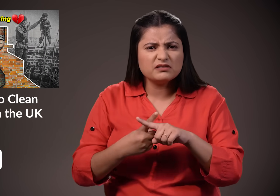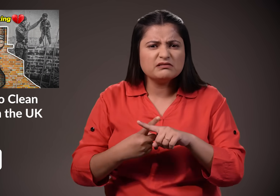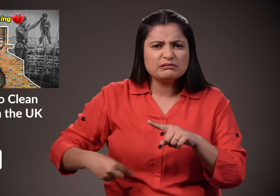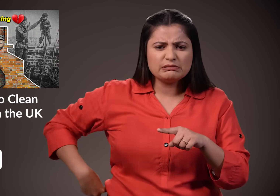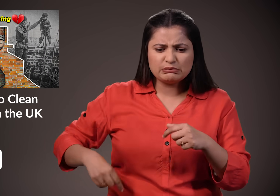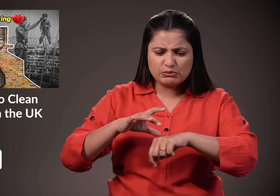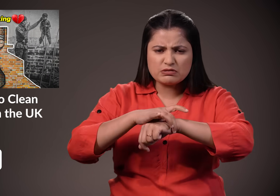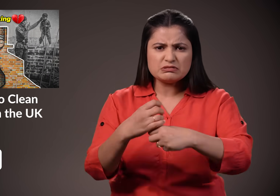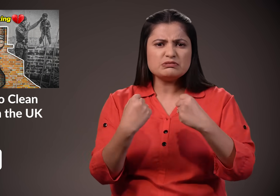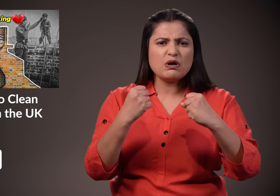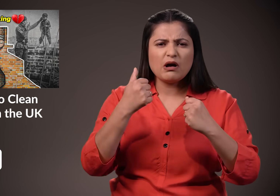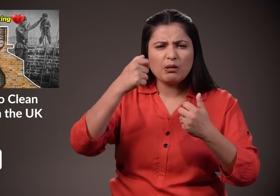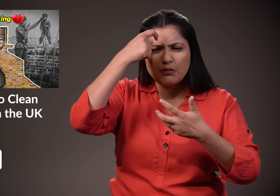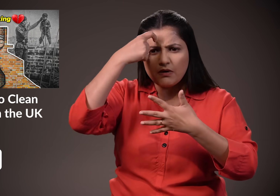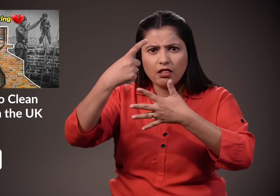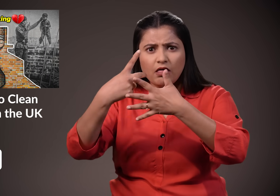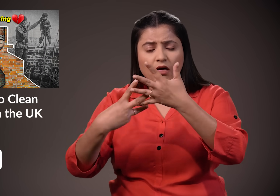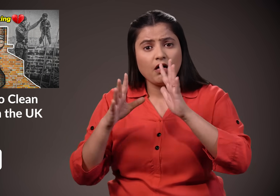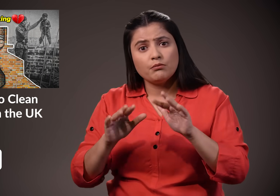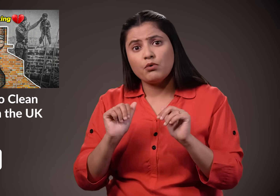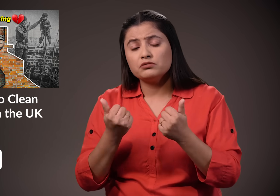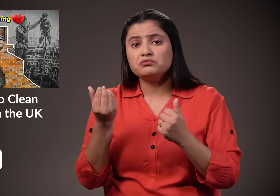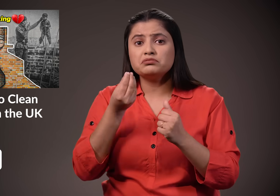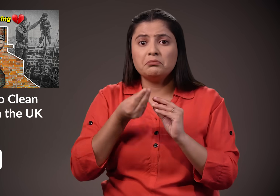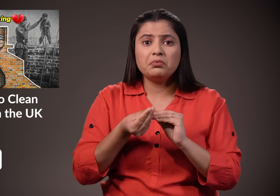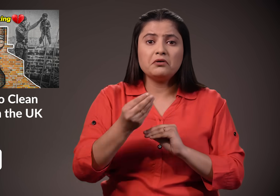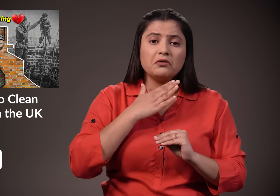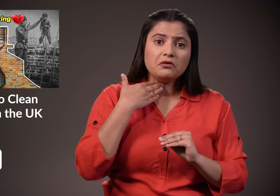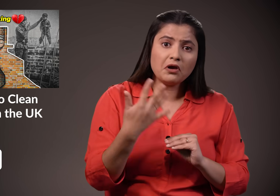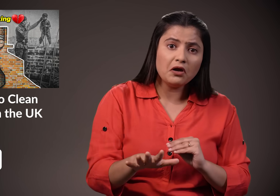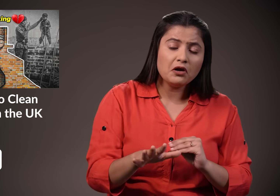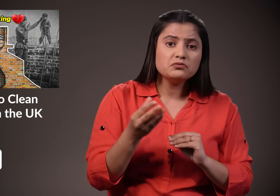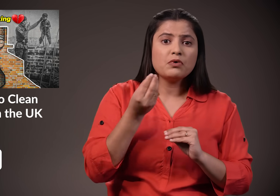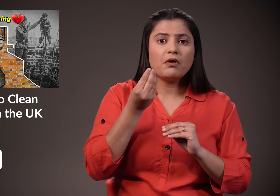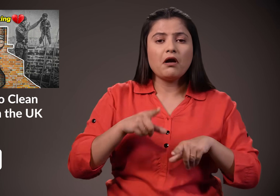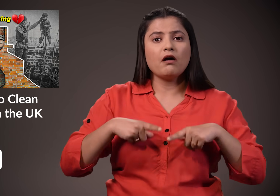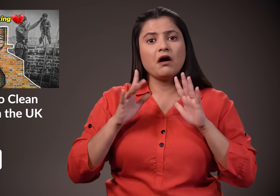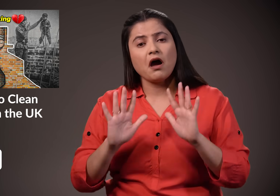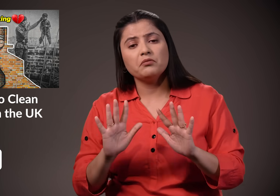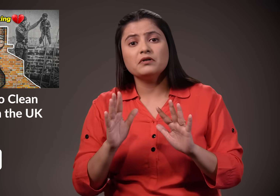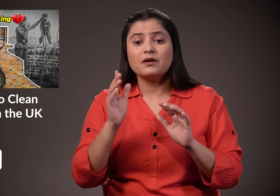Their bones were weak and they suffered from various diseases too. Many even died due to this work.